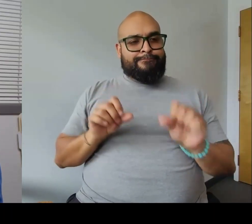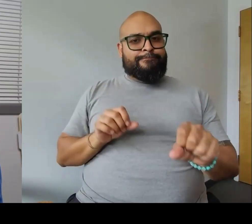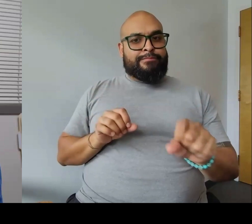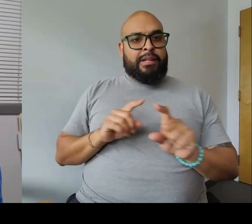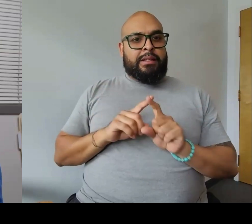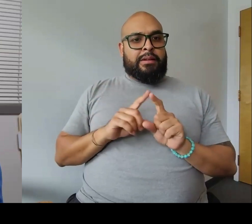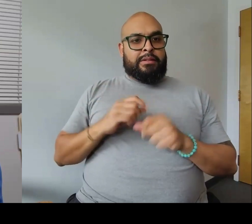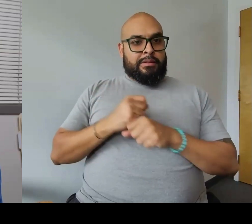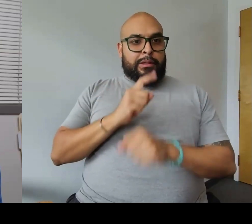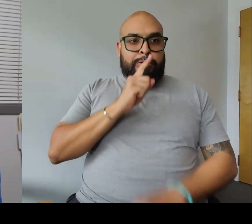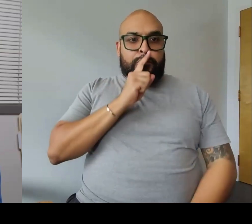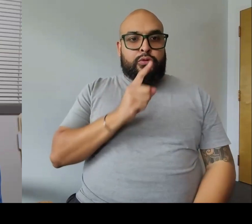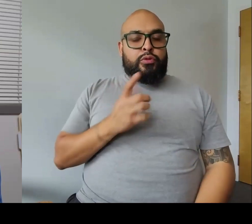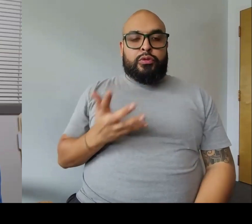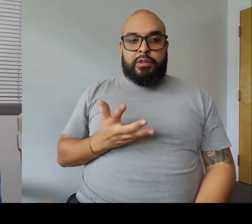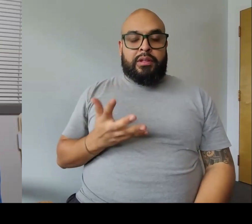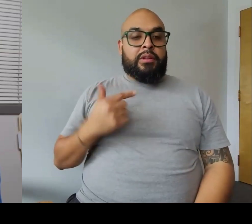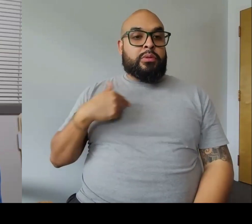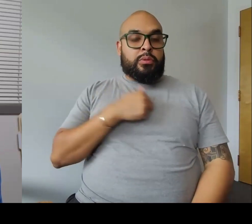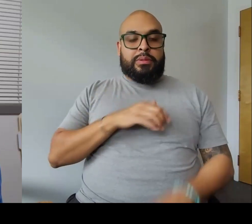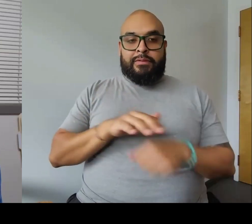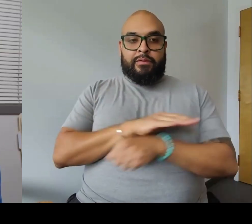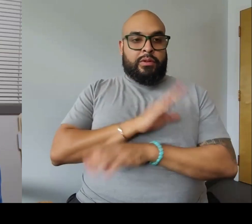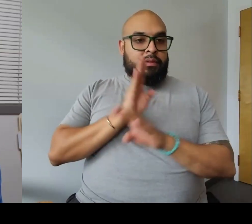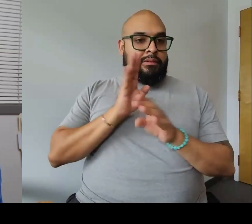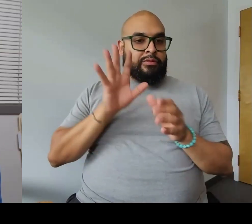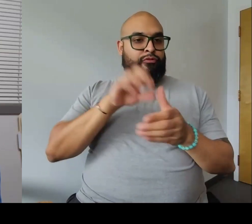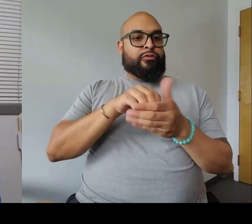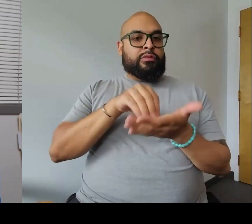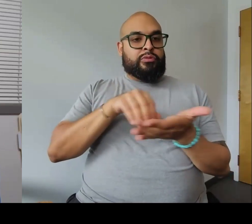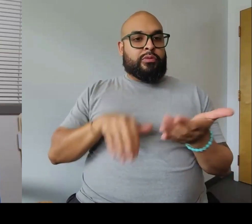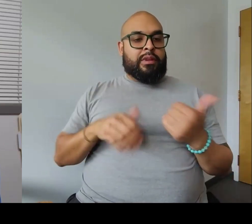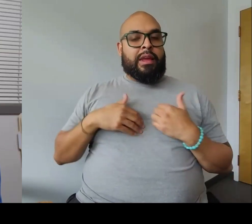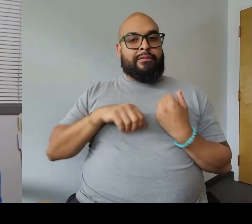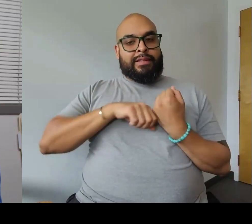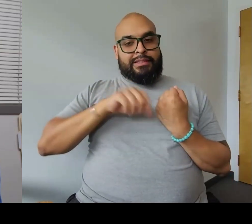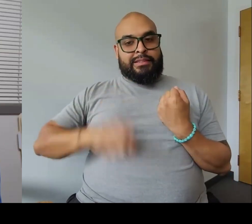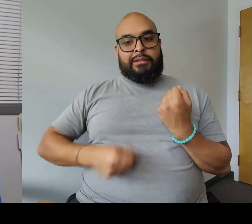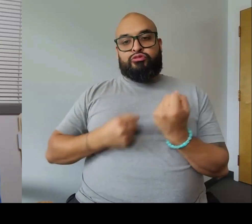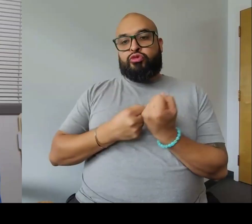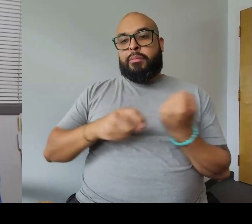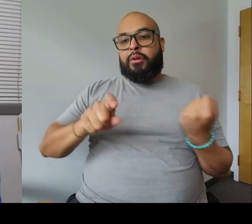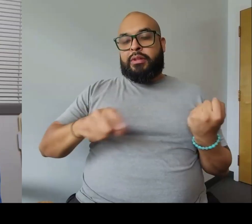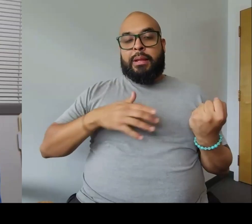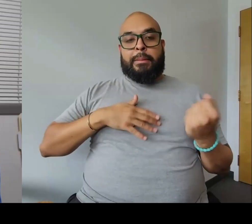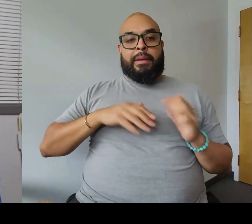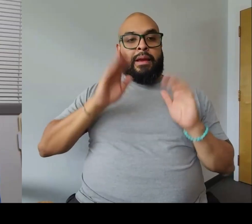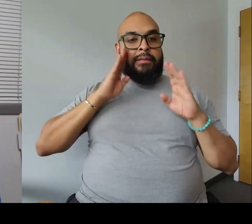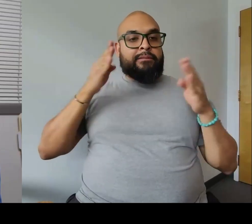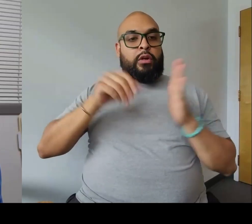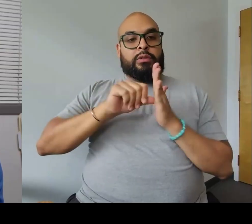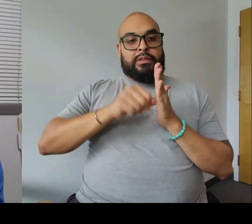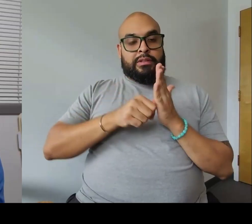to make sure we fully include students with extensive support needs. And my emphasis is on visual impairment and deaf-blindness.